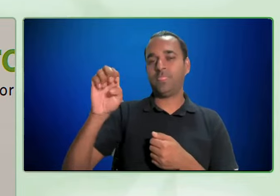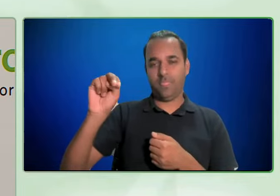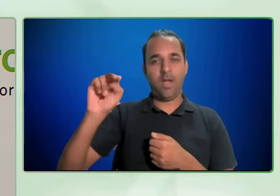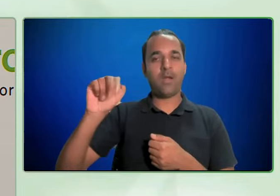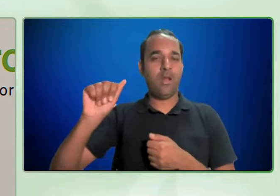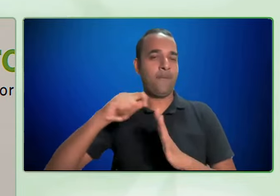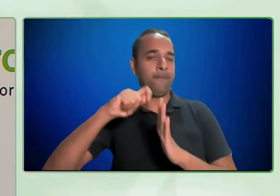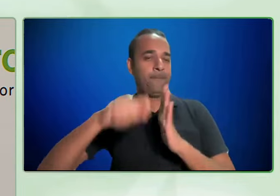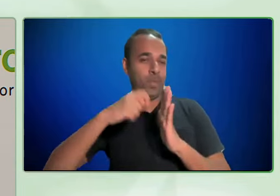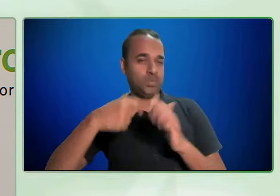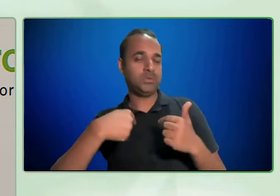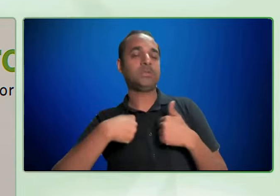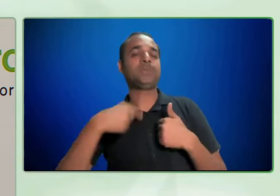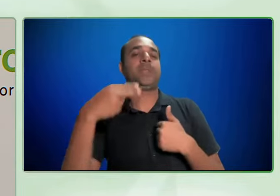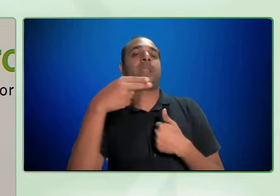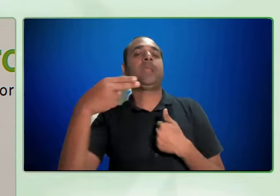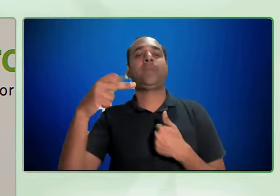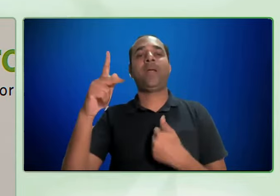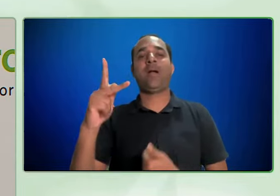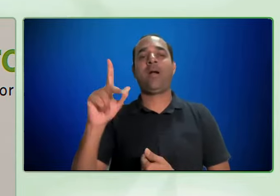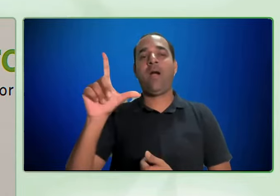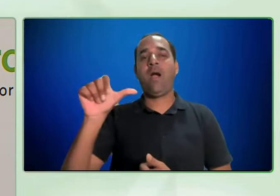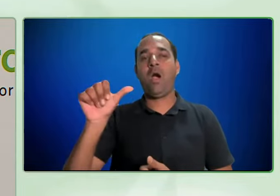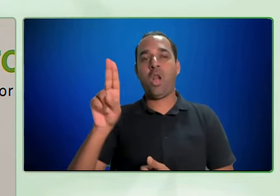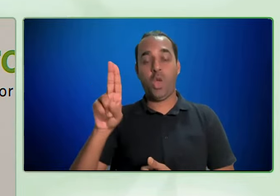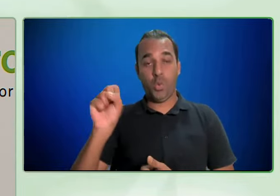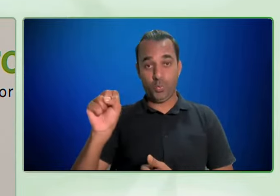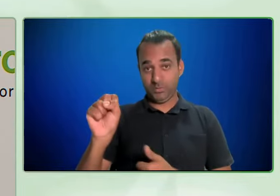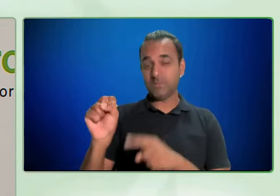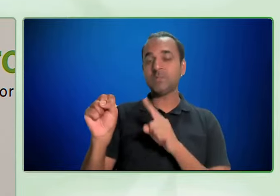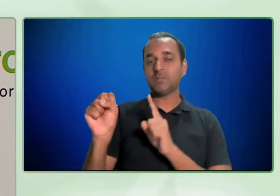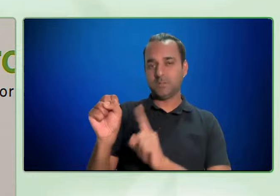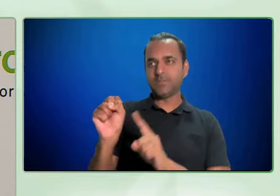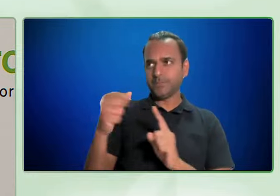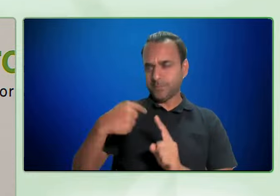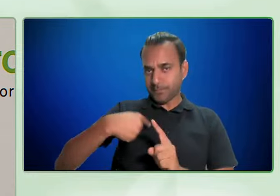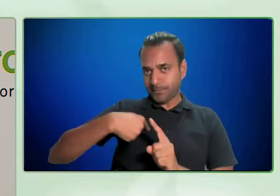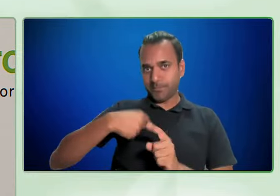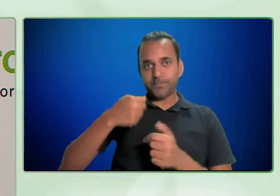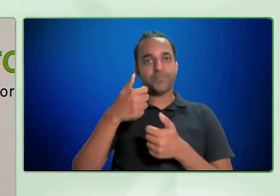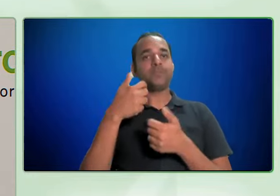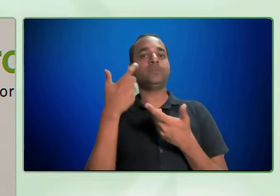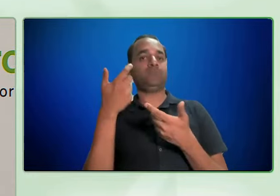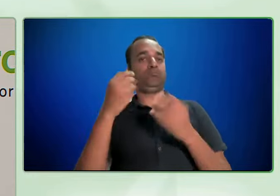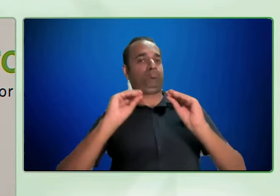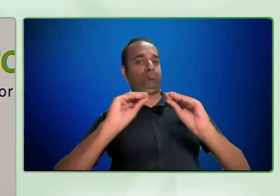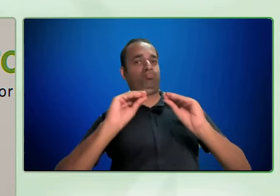I have worked there as professor for computer science for 35 years.